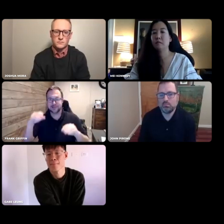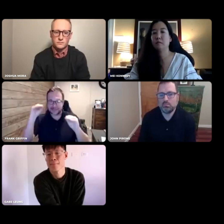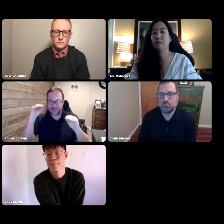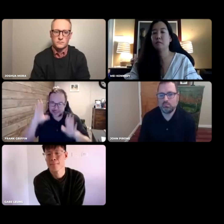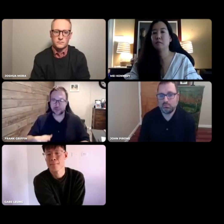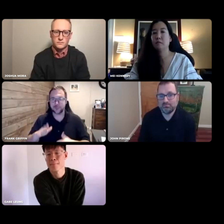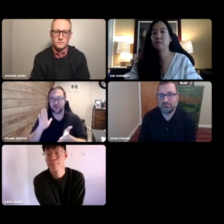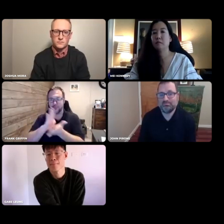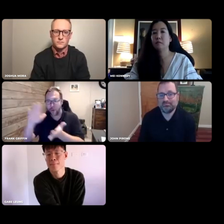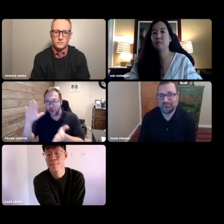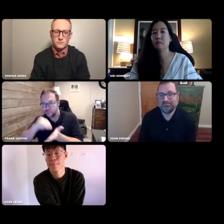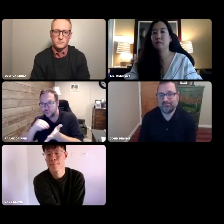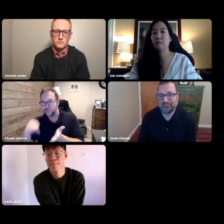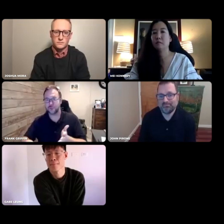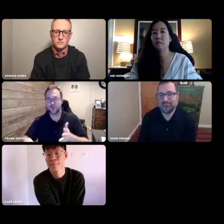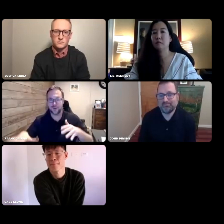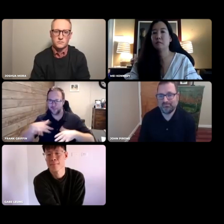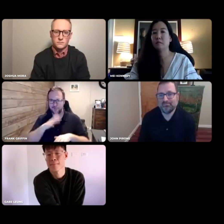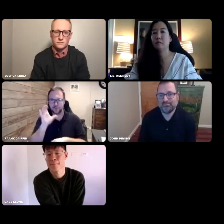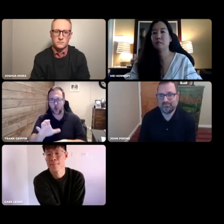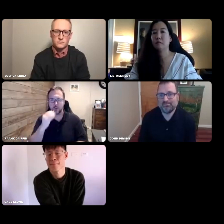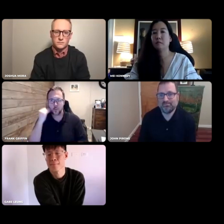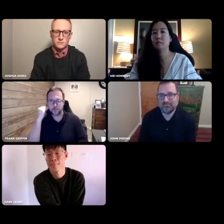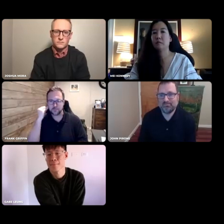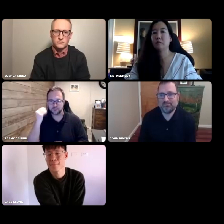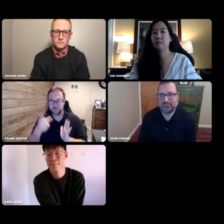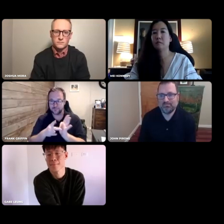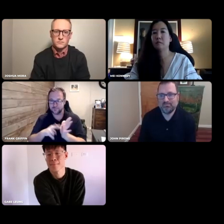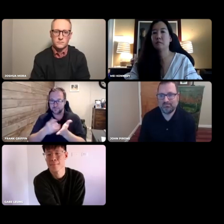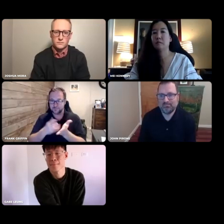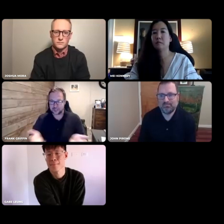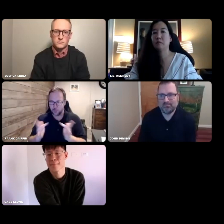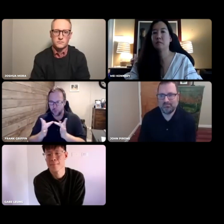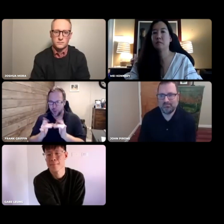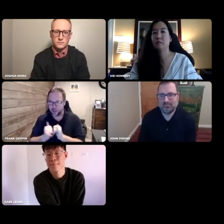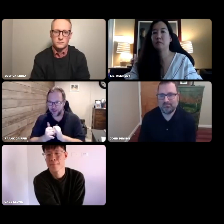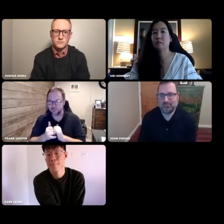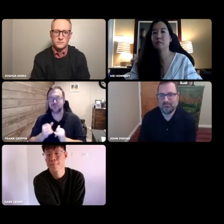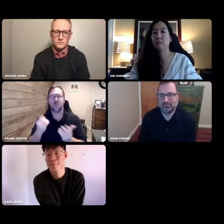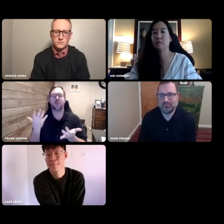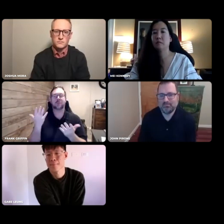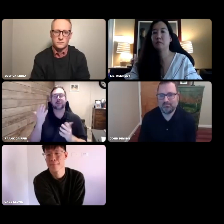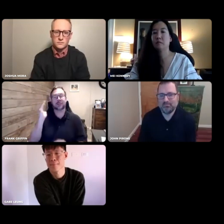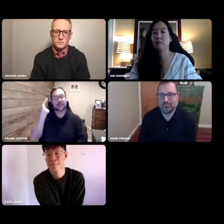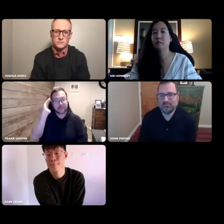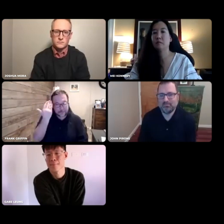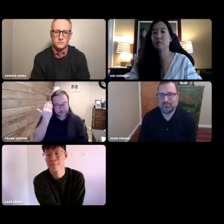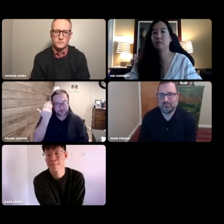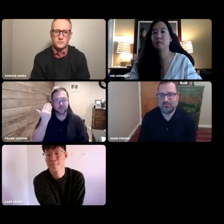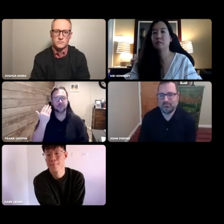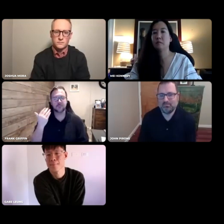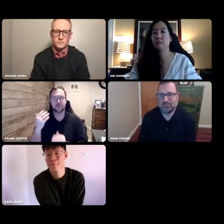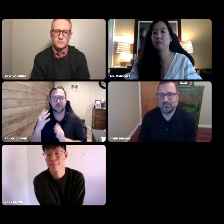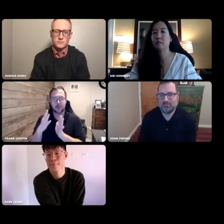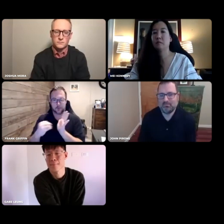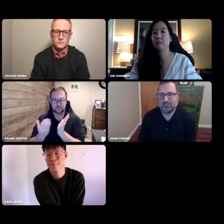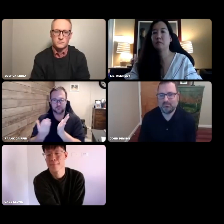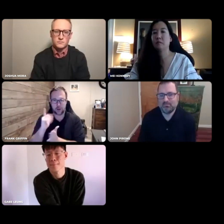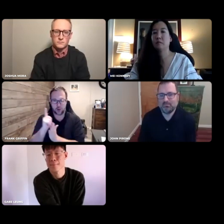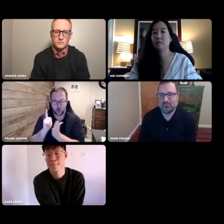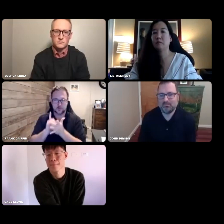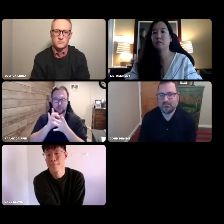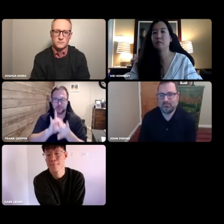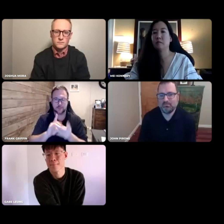There are MILLIONS of people being forced to work from home without the resources.